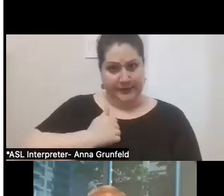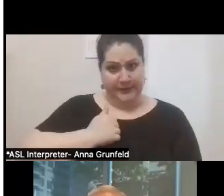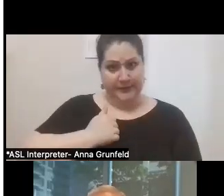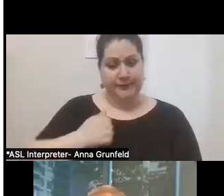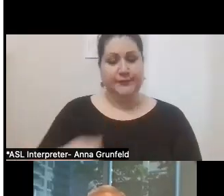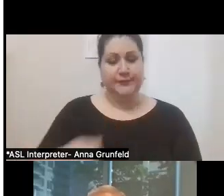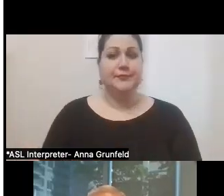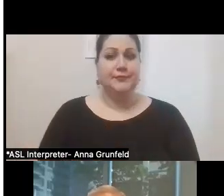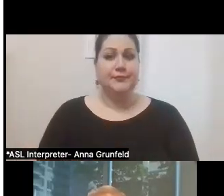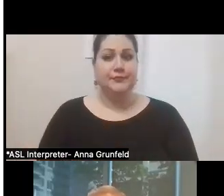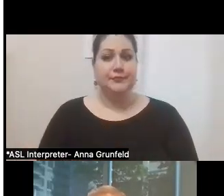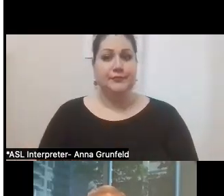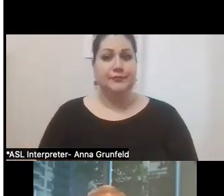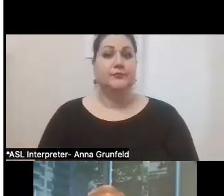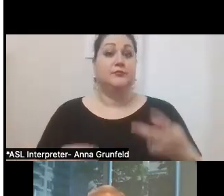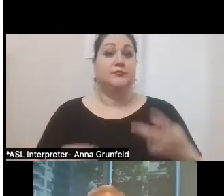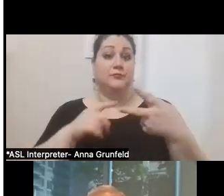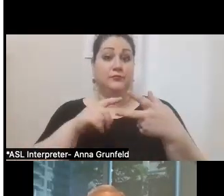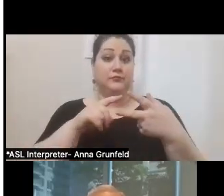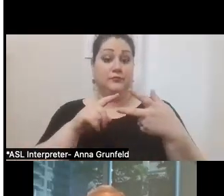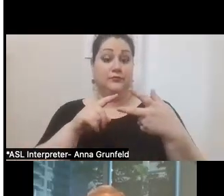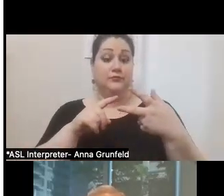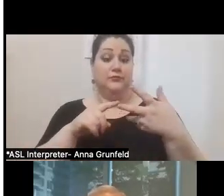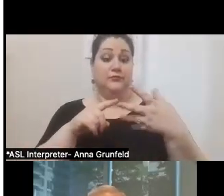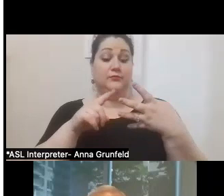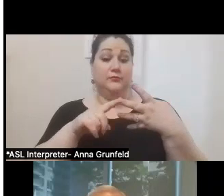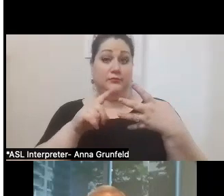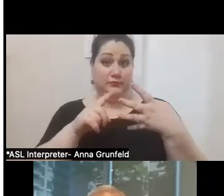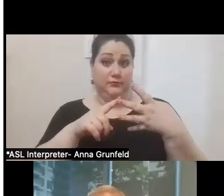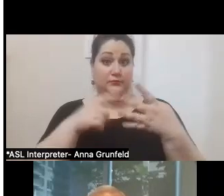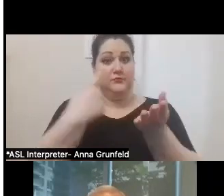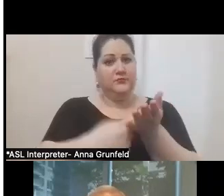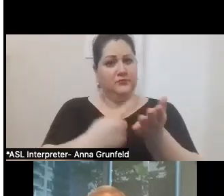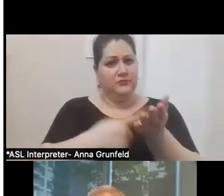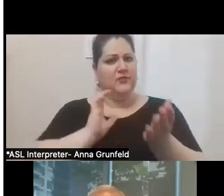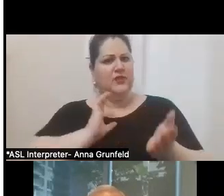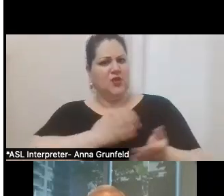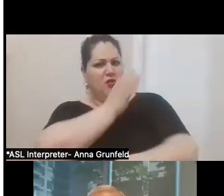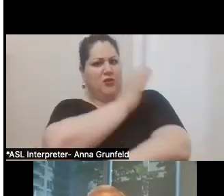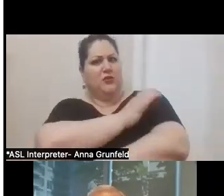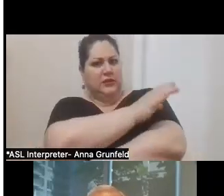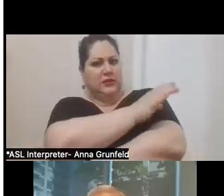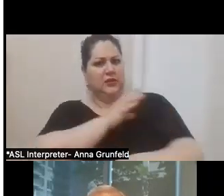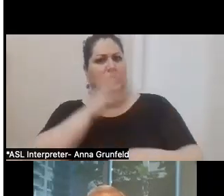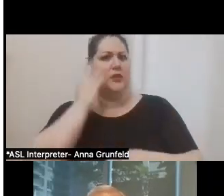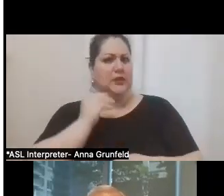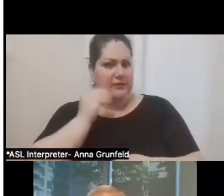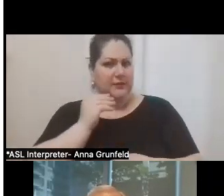Discuss our clinical experience at the Red Path Center with autistic individuals in